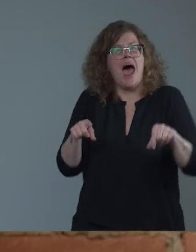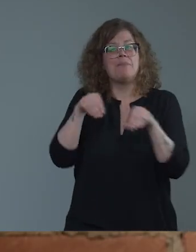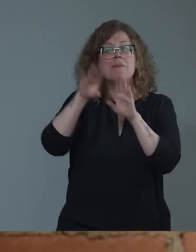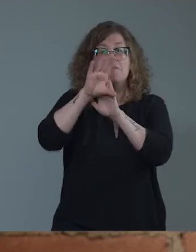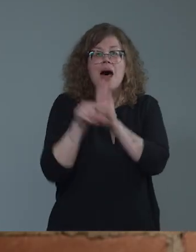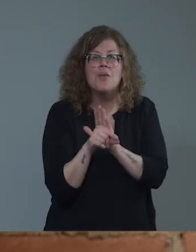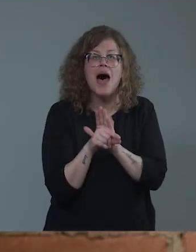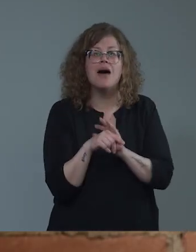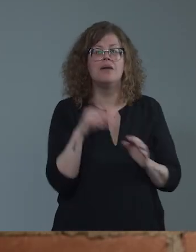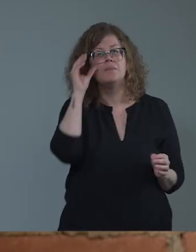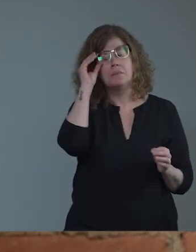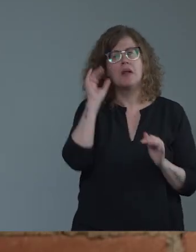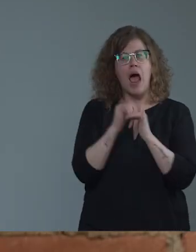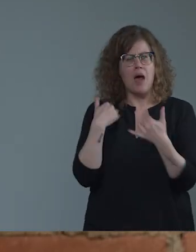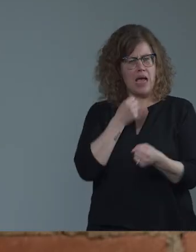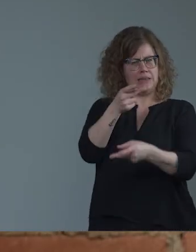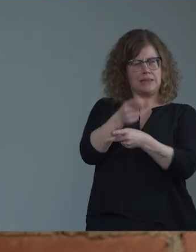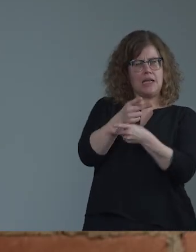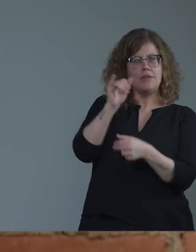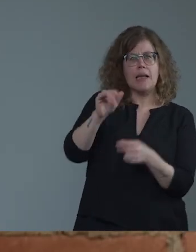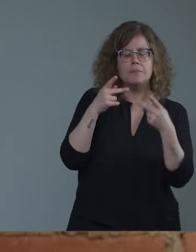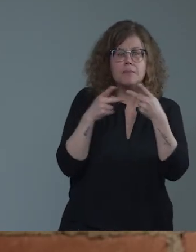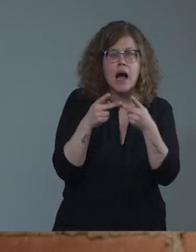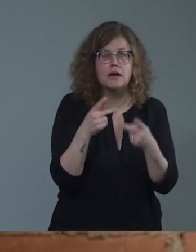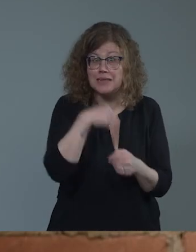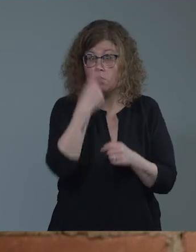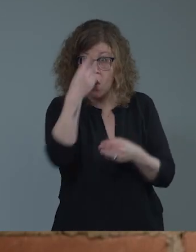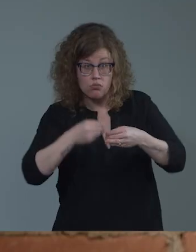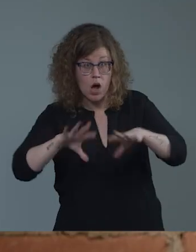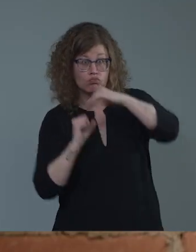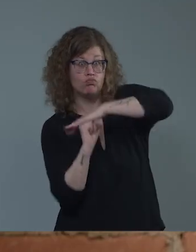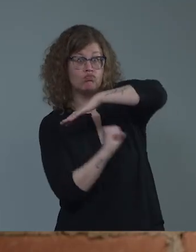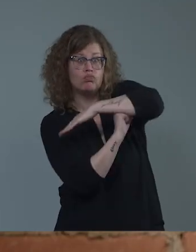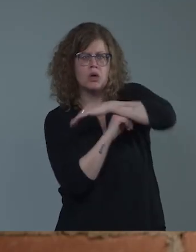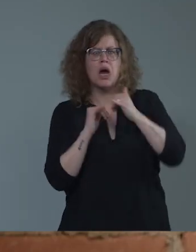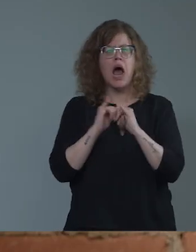we accurately know what is placed in the public realm. It is the public. It belongs to everyone.